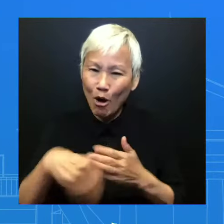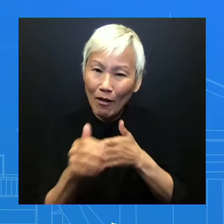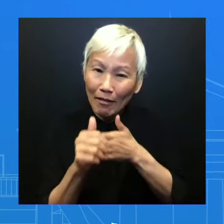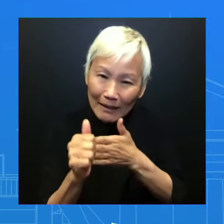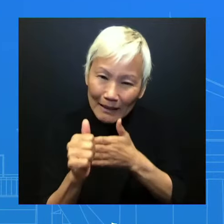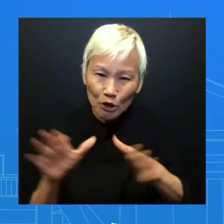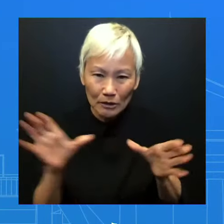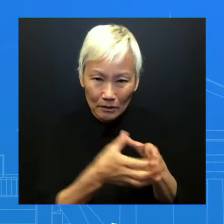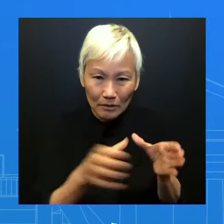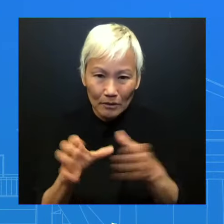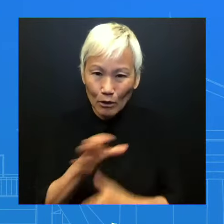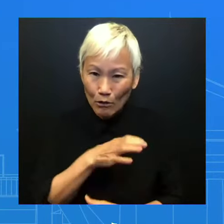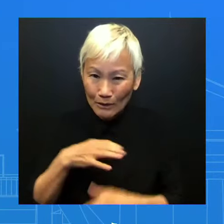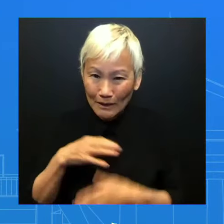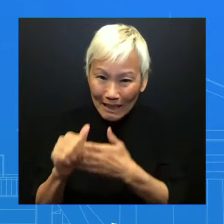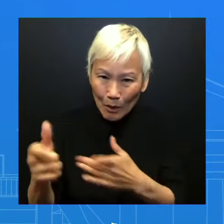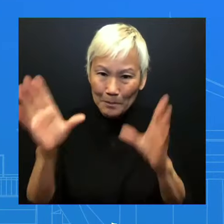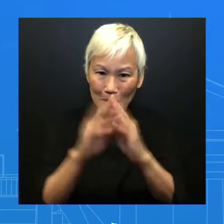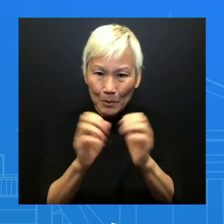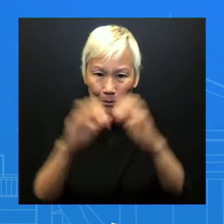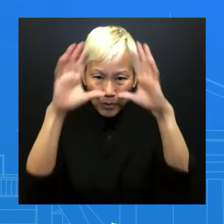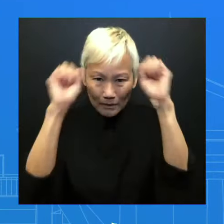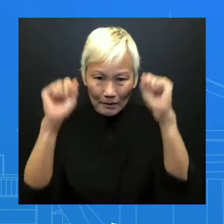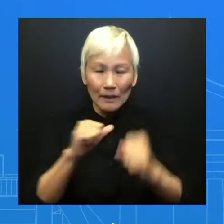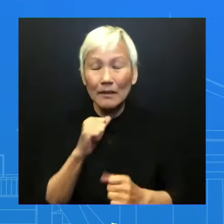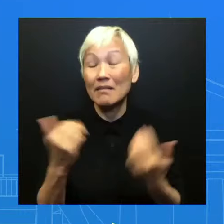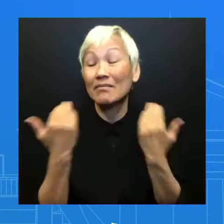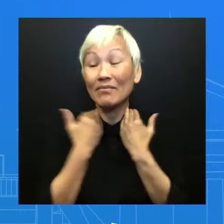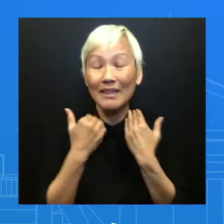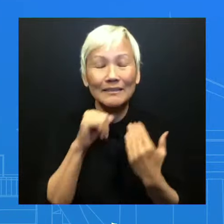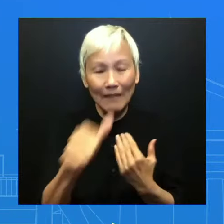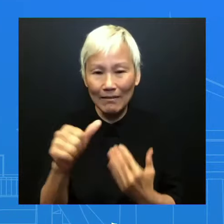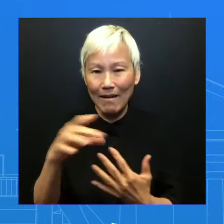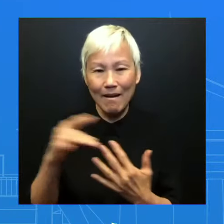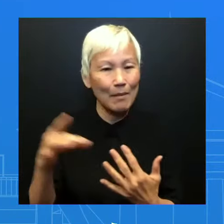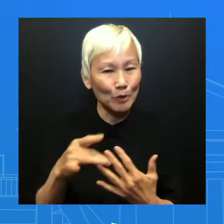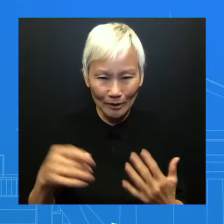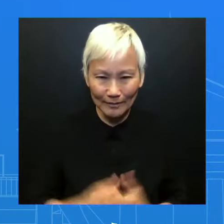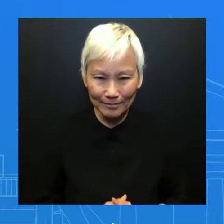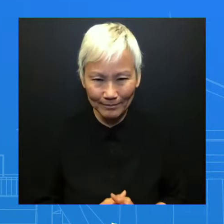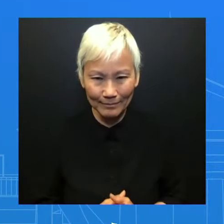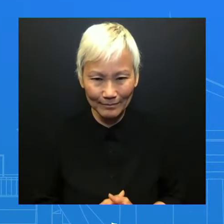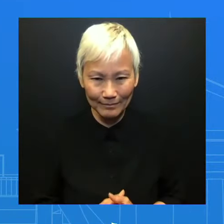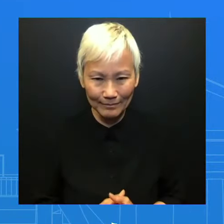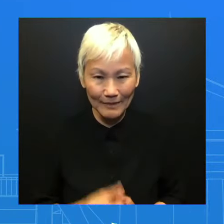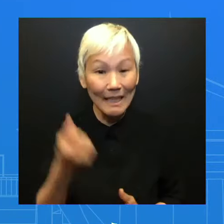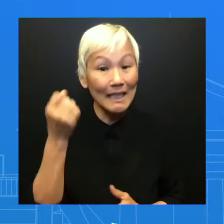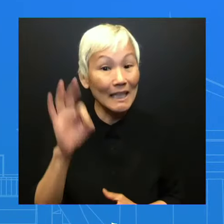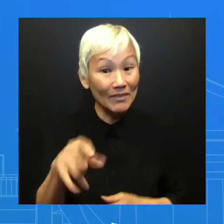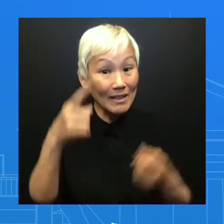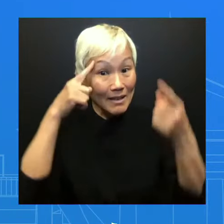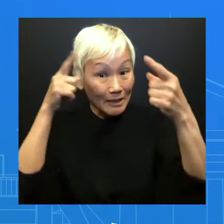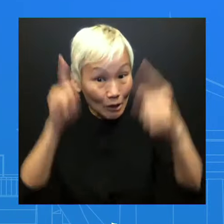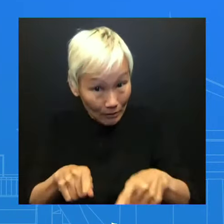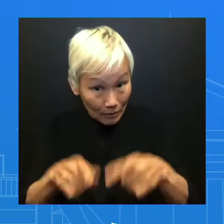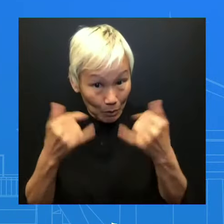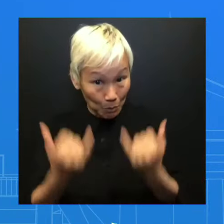have said default is off the table. The Press: So, even if a deal is done today, the process could still take us into the middle of June